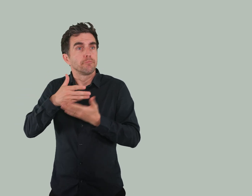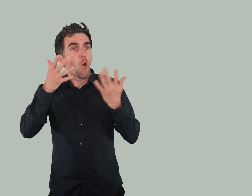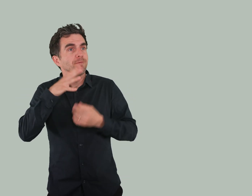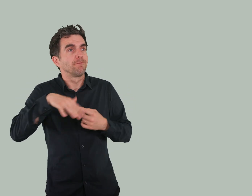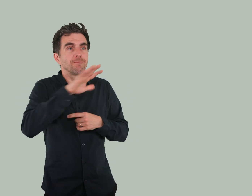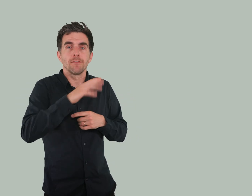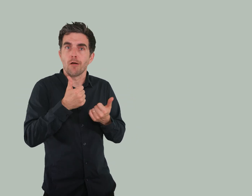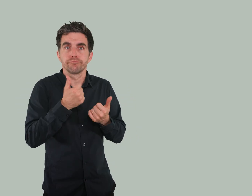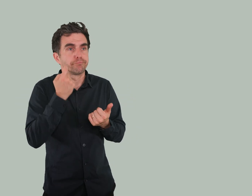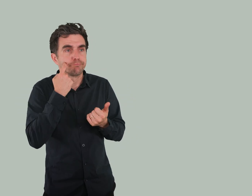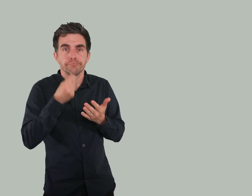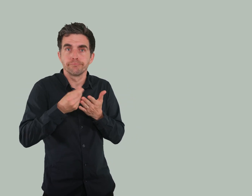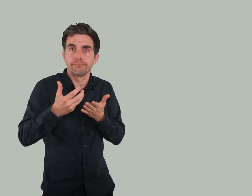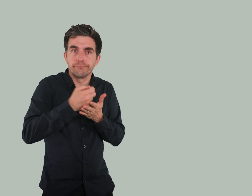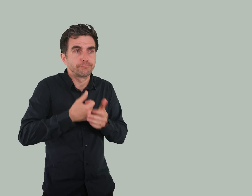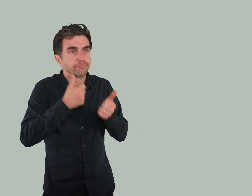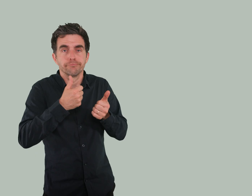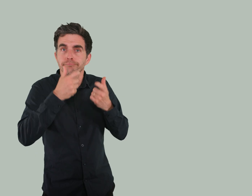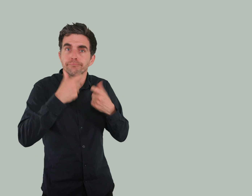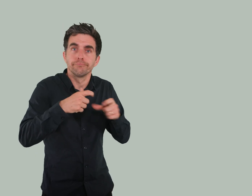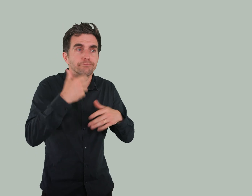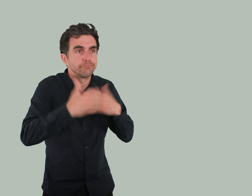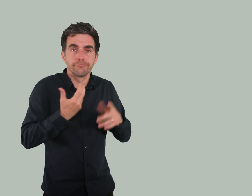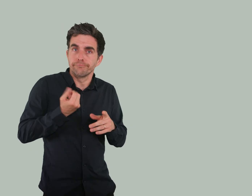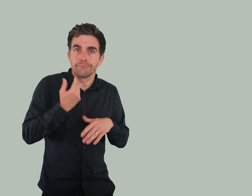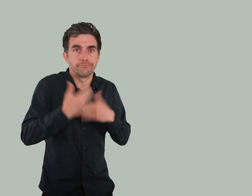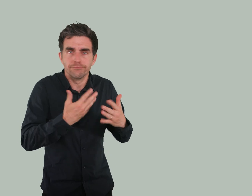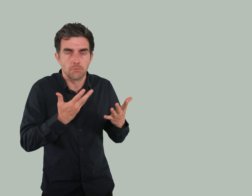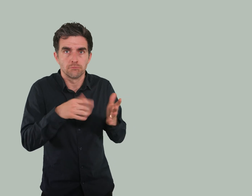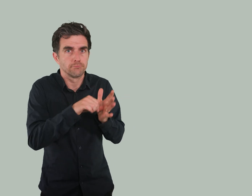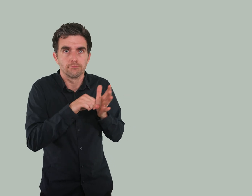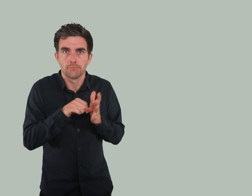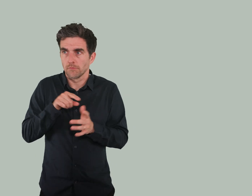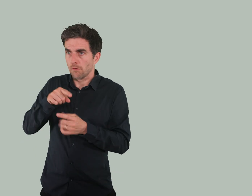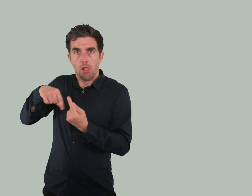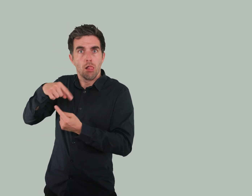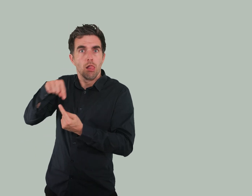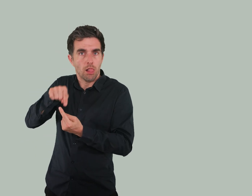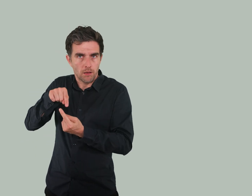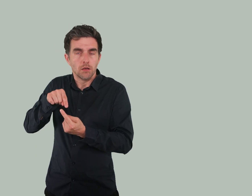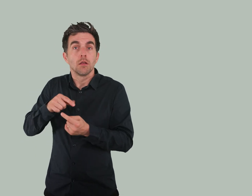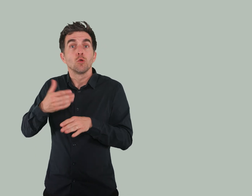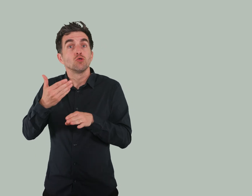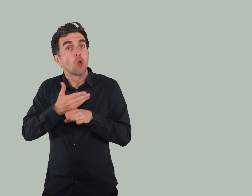and less represented in the parts of the economy that are more stable.